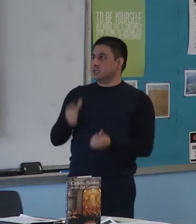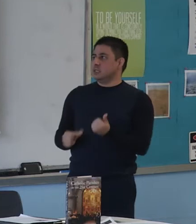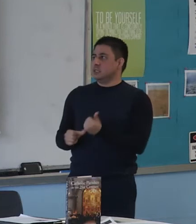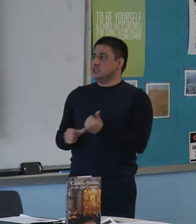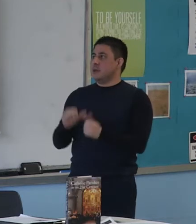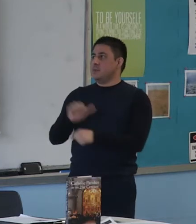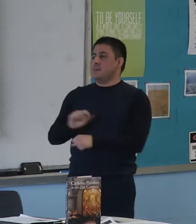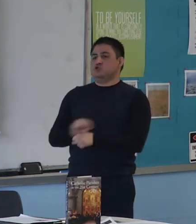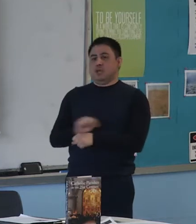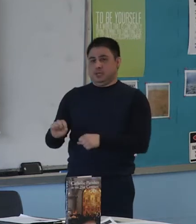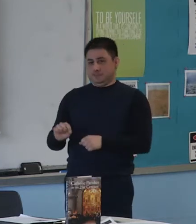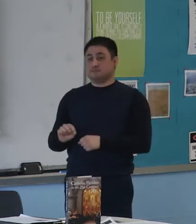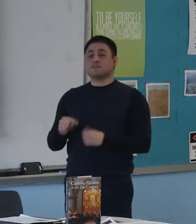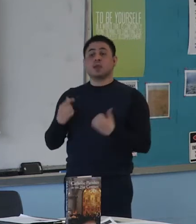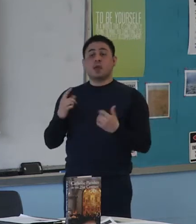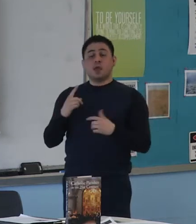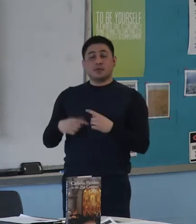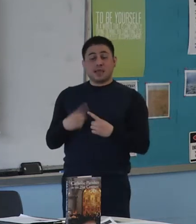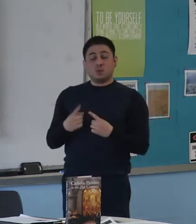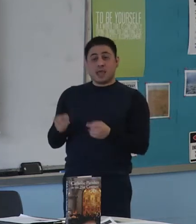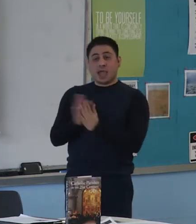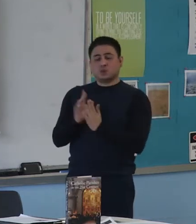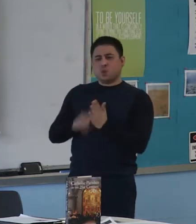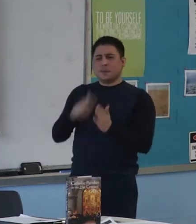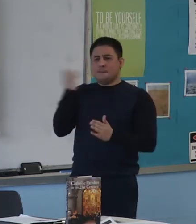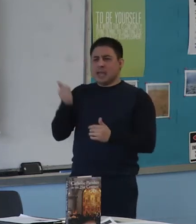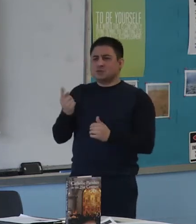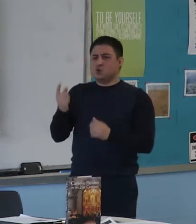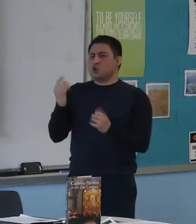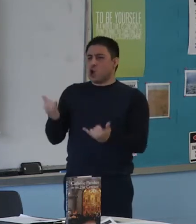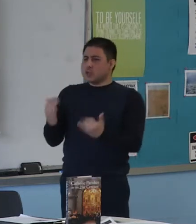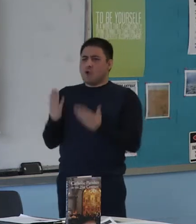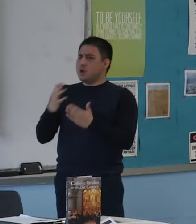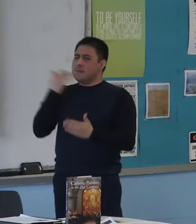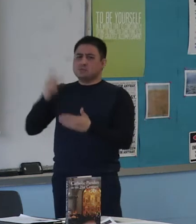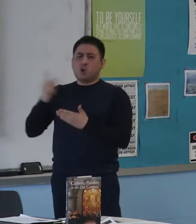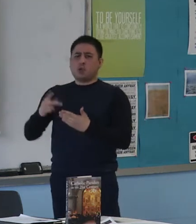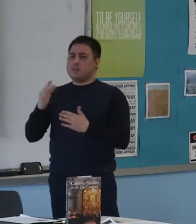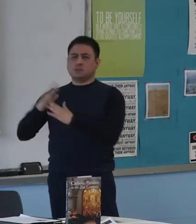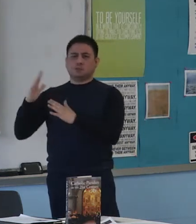treatment, and then when we ask them what's the best thing that you currently offer, what's the program that you're most proud of,